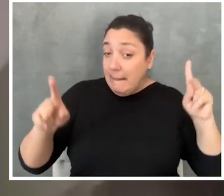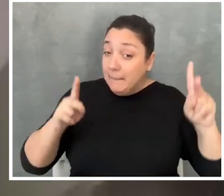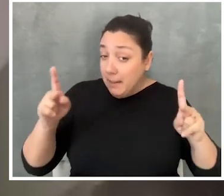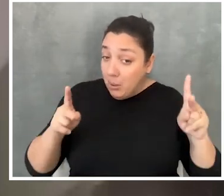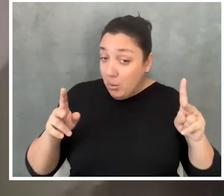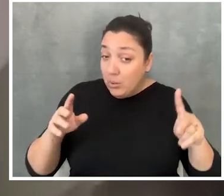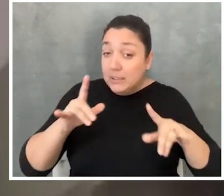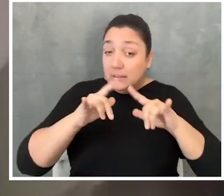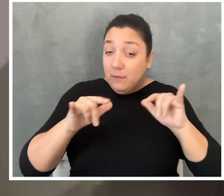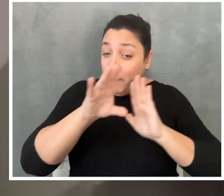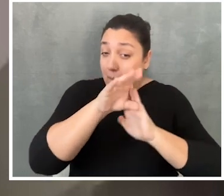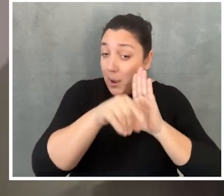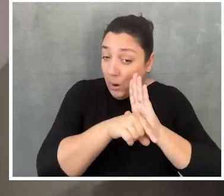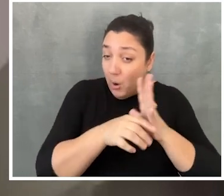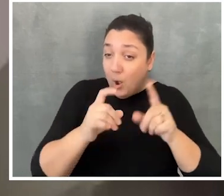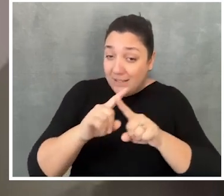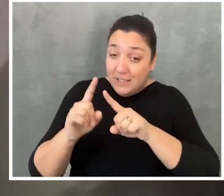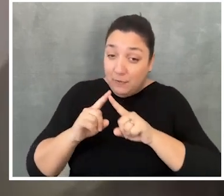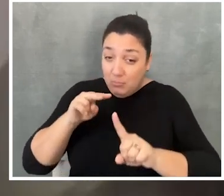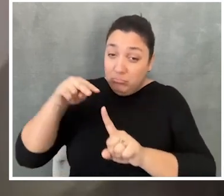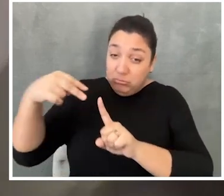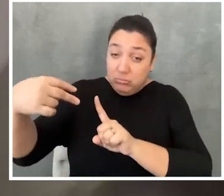and have different perspectives represented in the project.